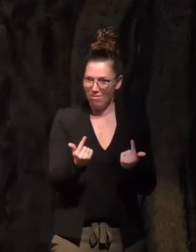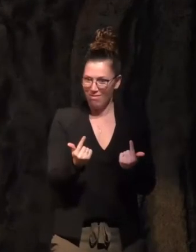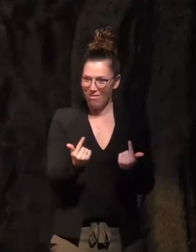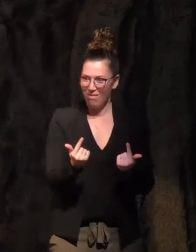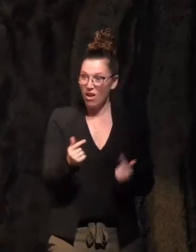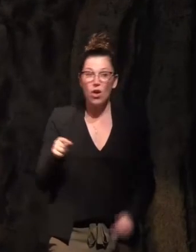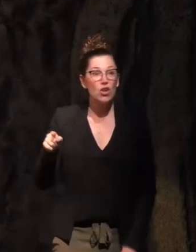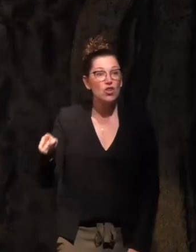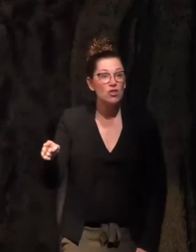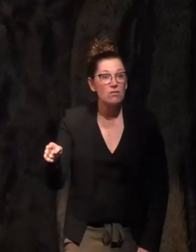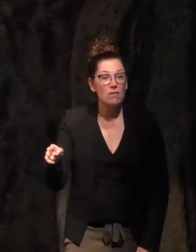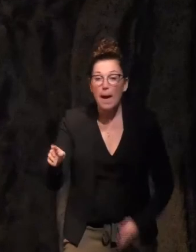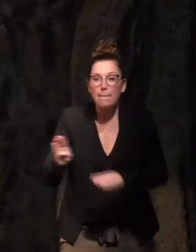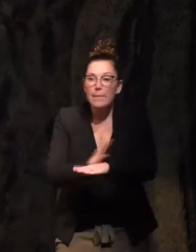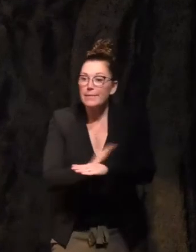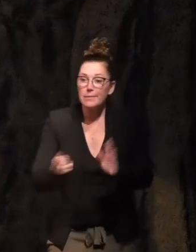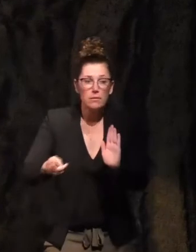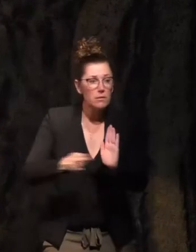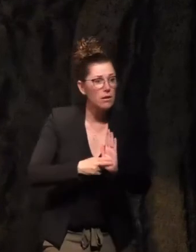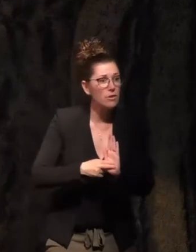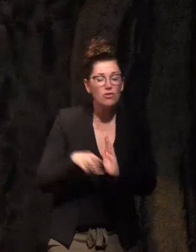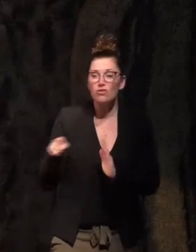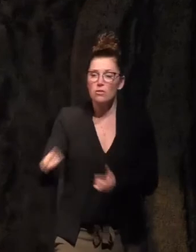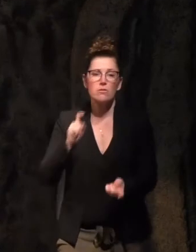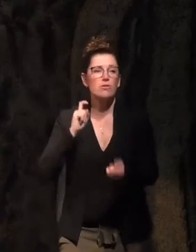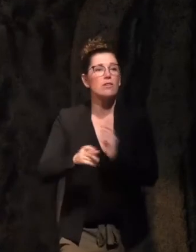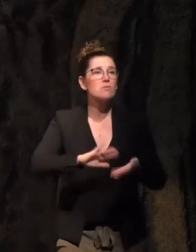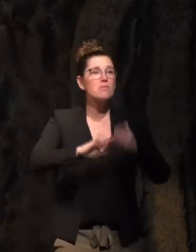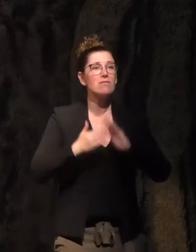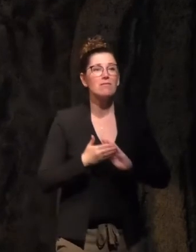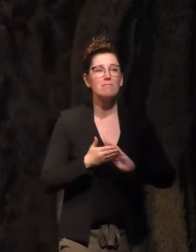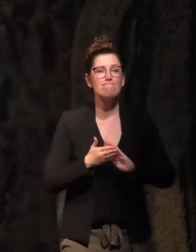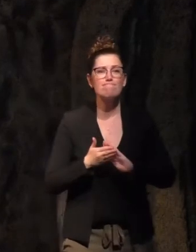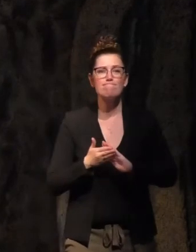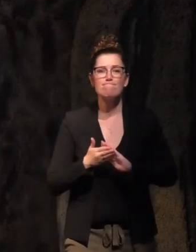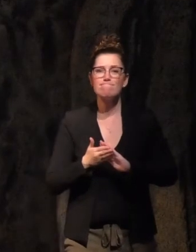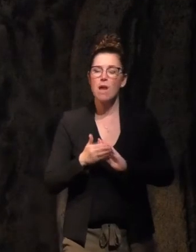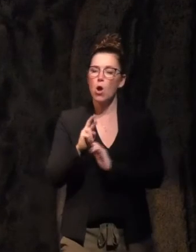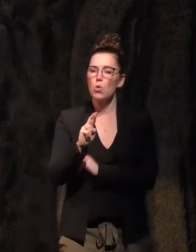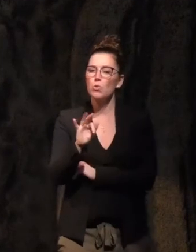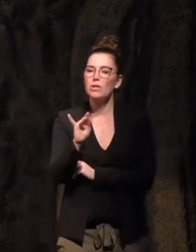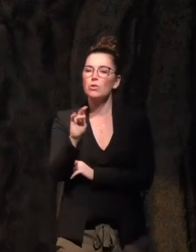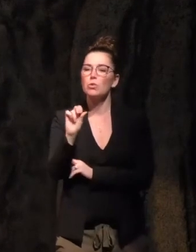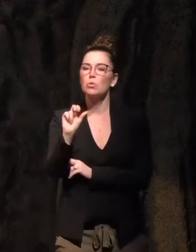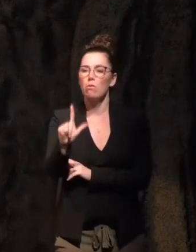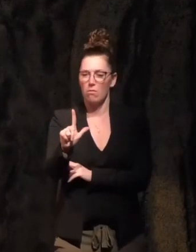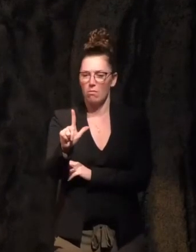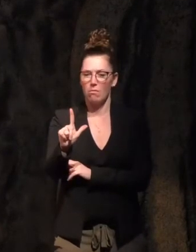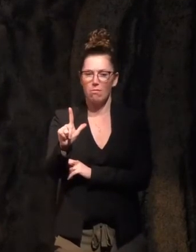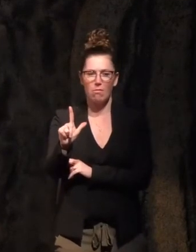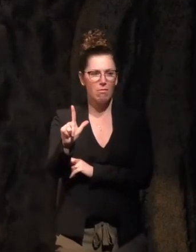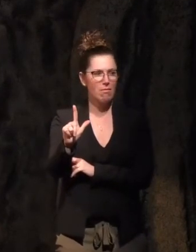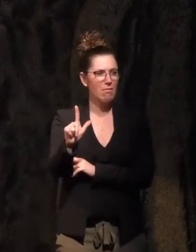A piece of theater, a ritual, a kind of community performance, and equally important is the role Ashlie